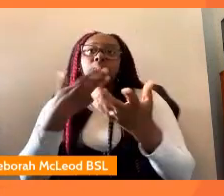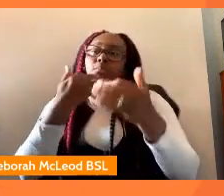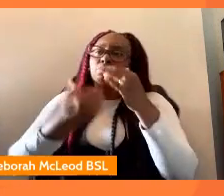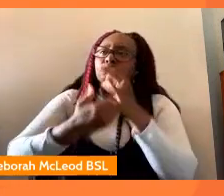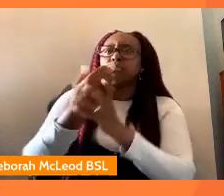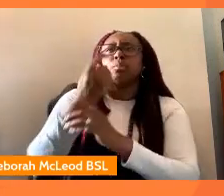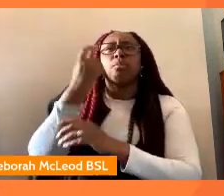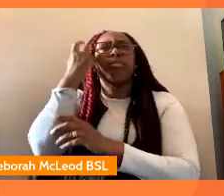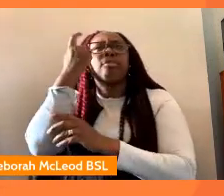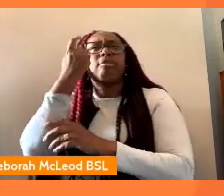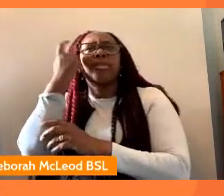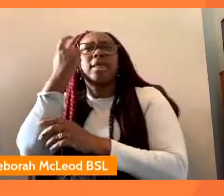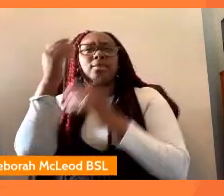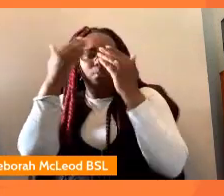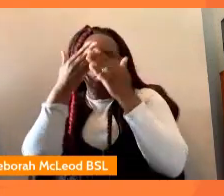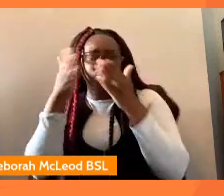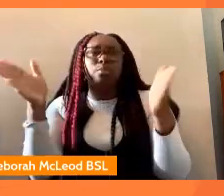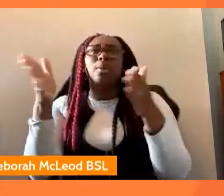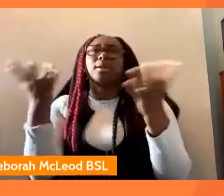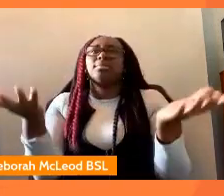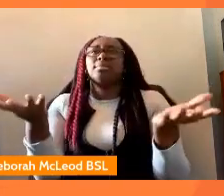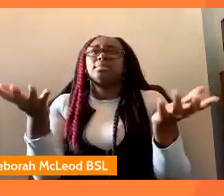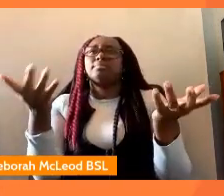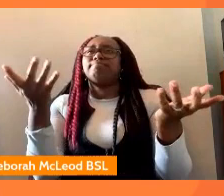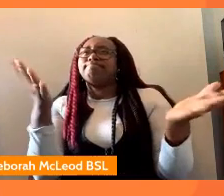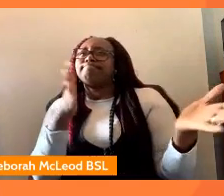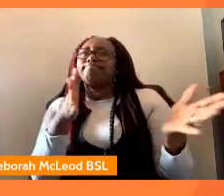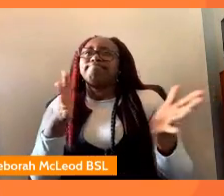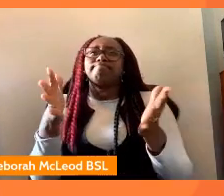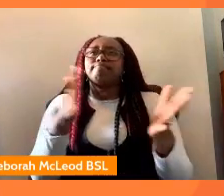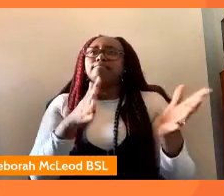on a wider scale, I think we can set the standards higher